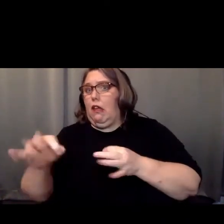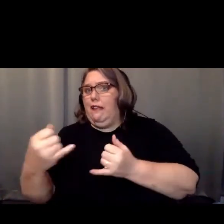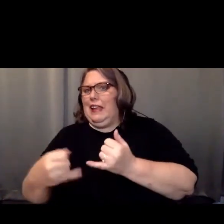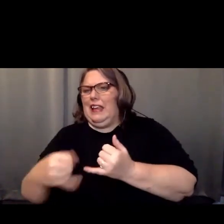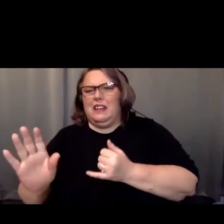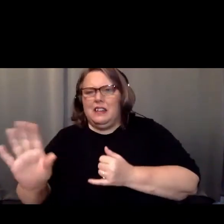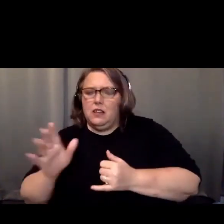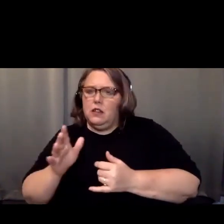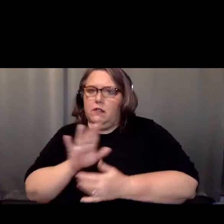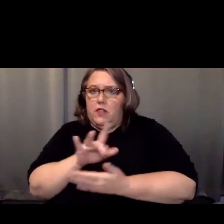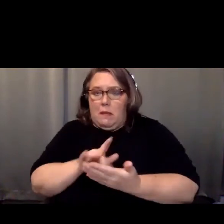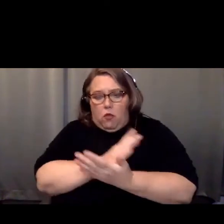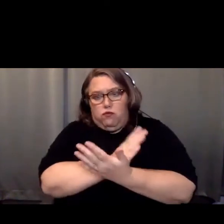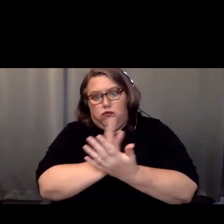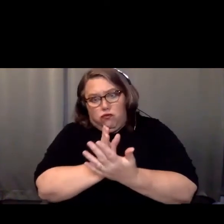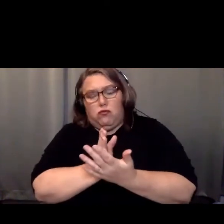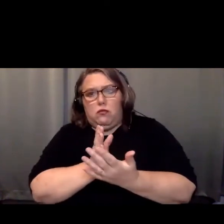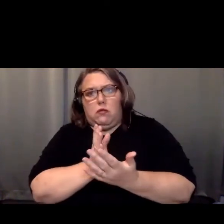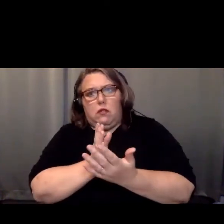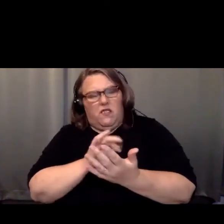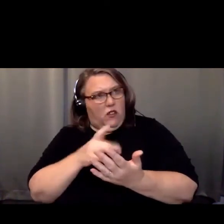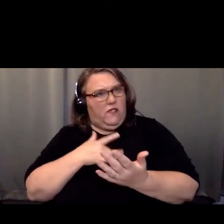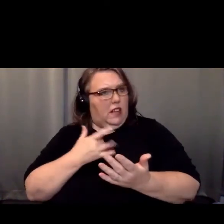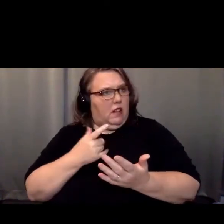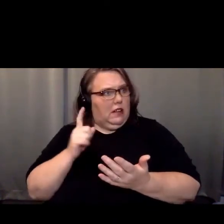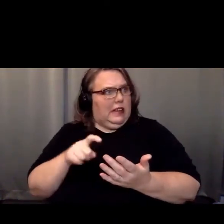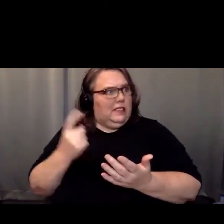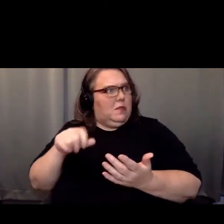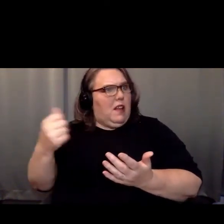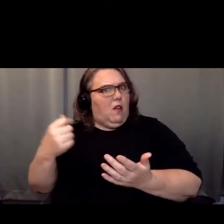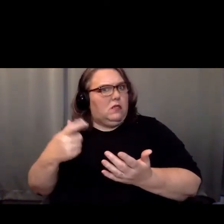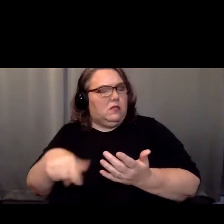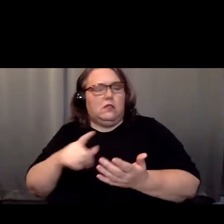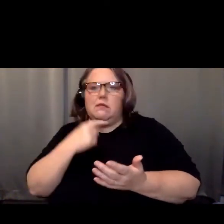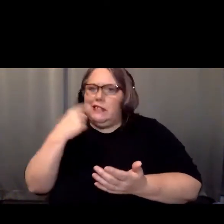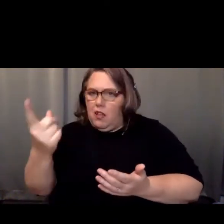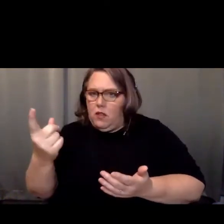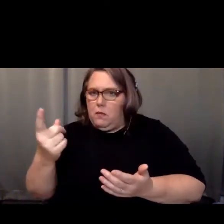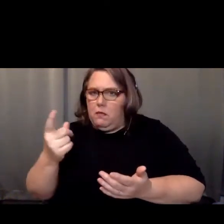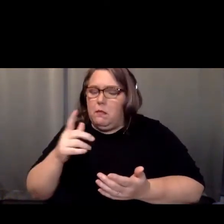where your grades have already suffered in some way. So, the key here is just communication,